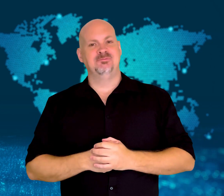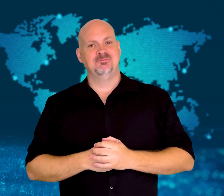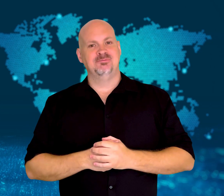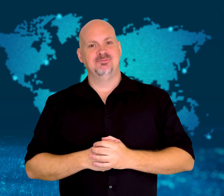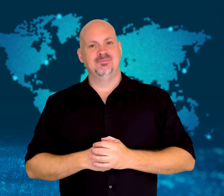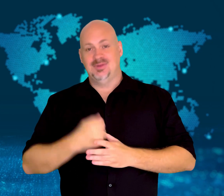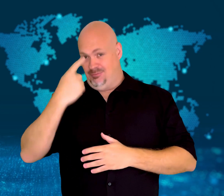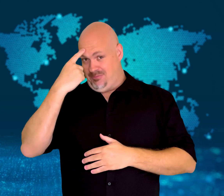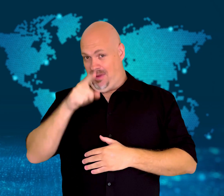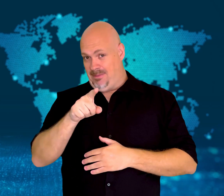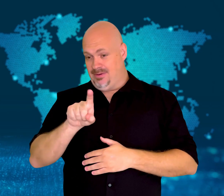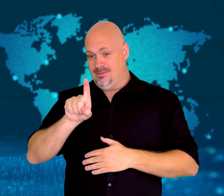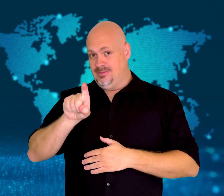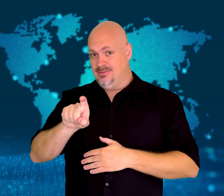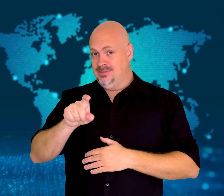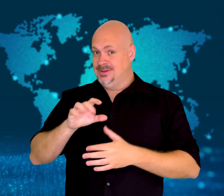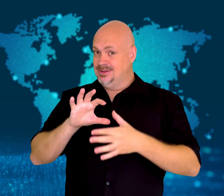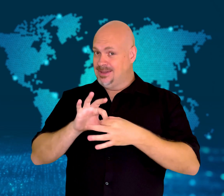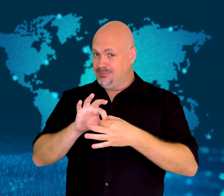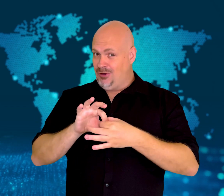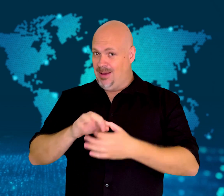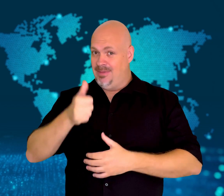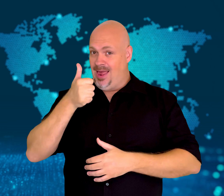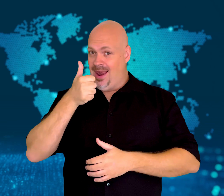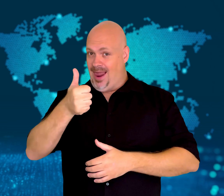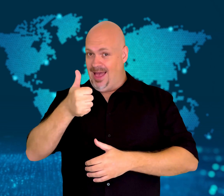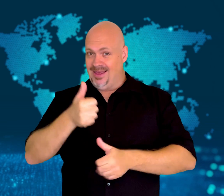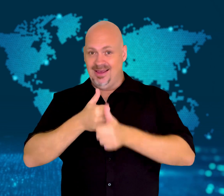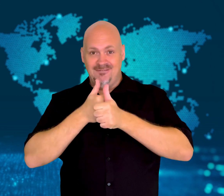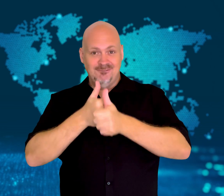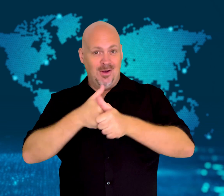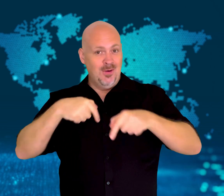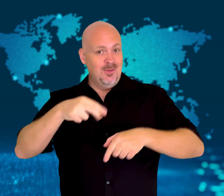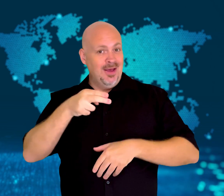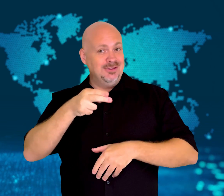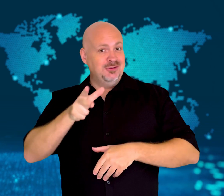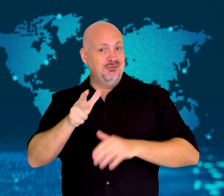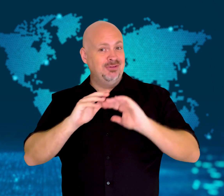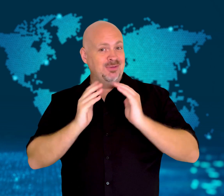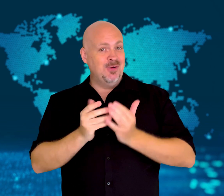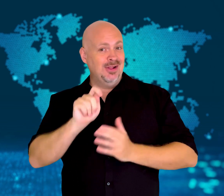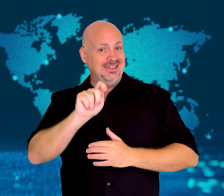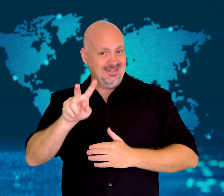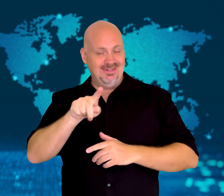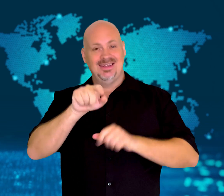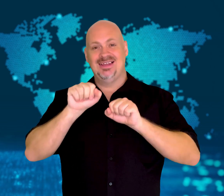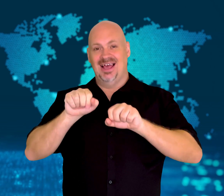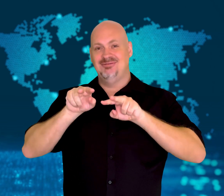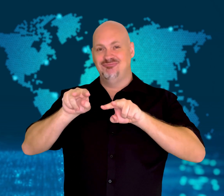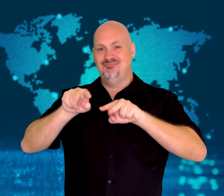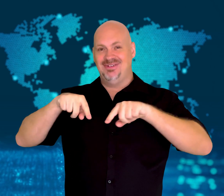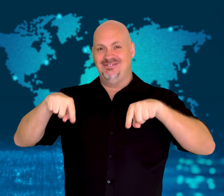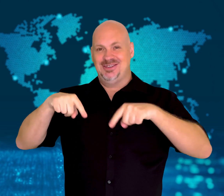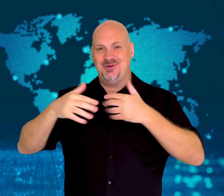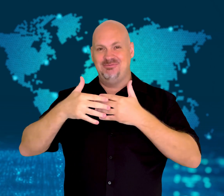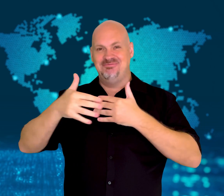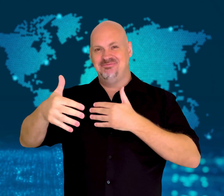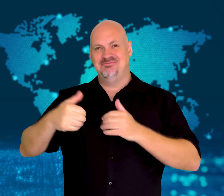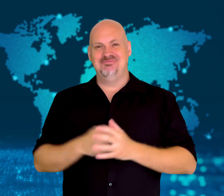Don't forget to subscribe, like, and follow H3 World TV to get new video updates!